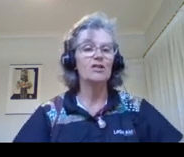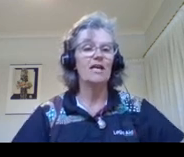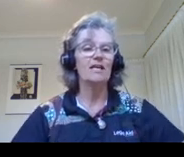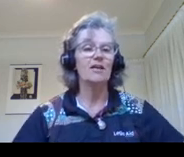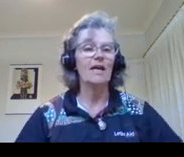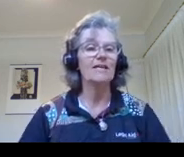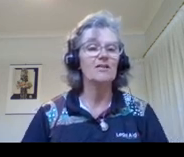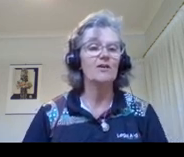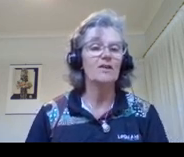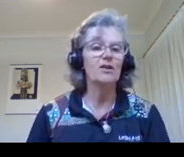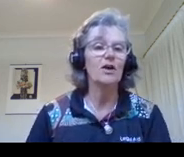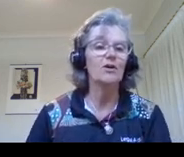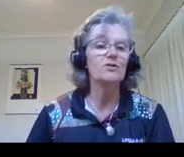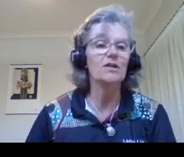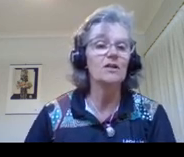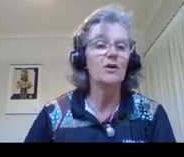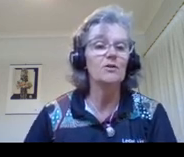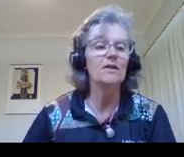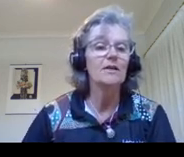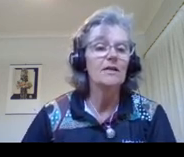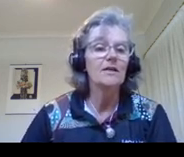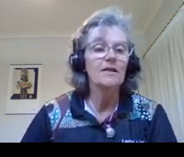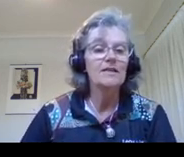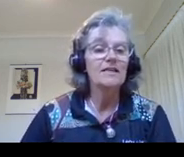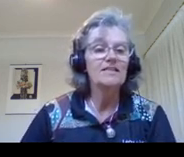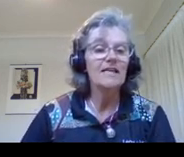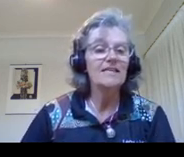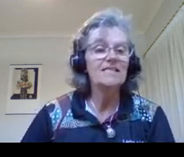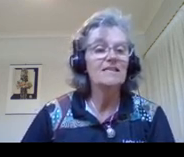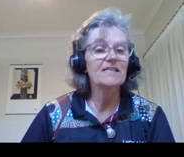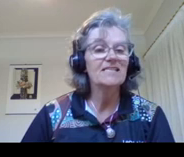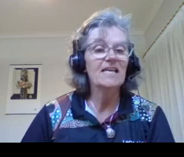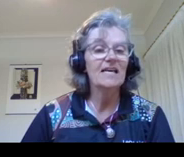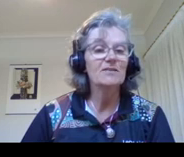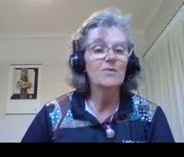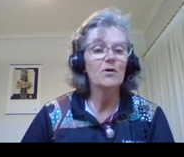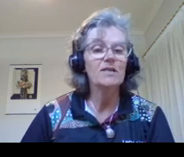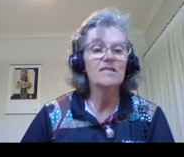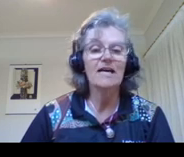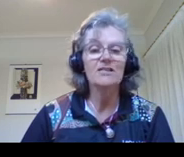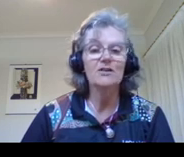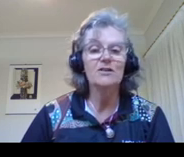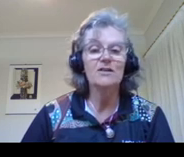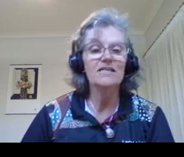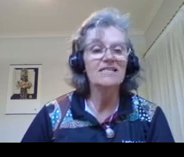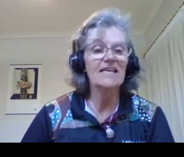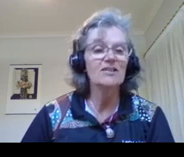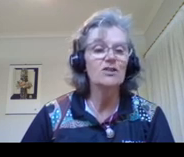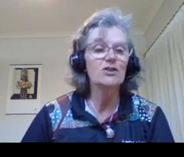check you hand over your coat to the cloak desk in this case a pocket of data is linked to you